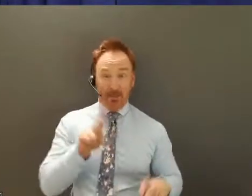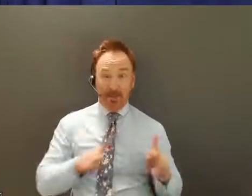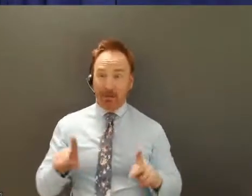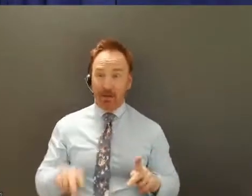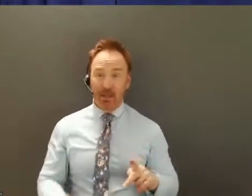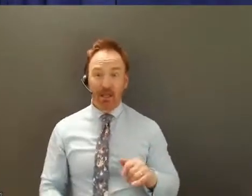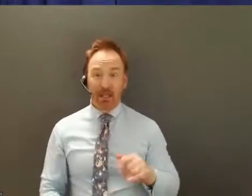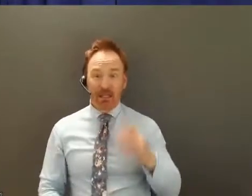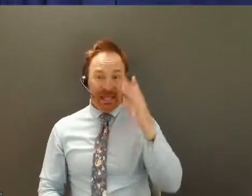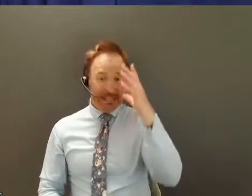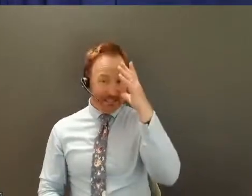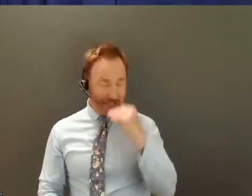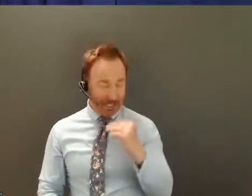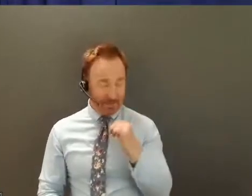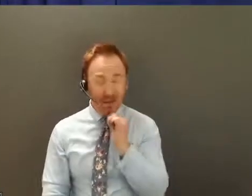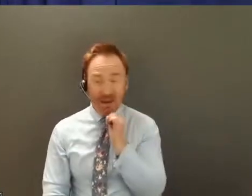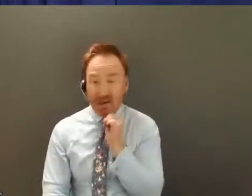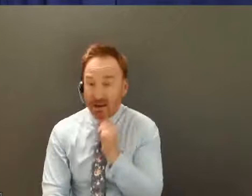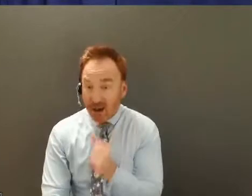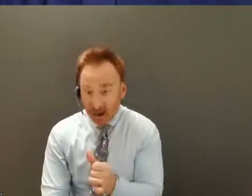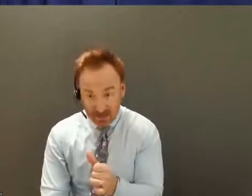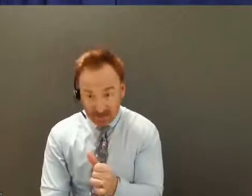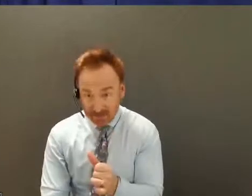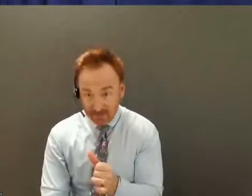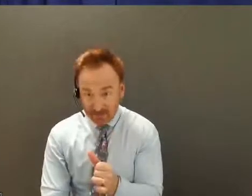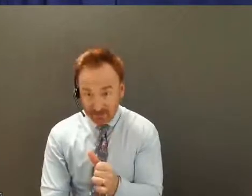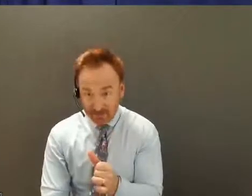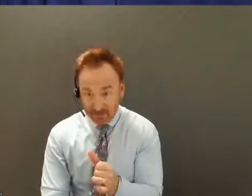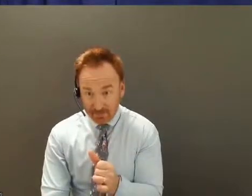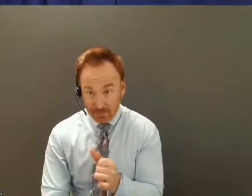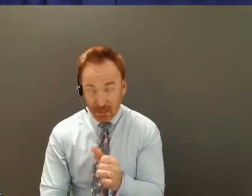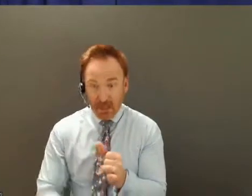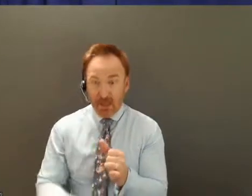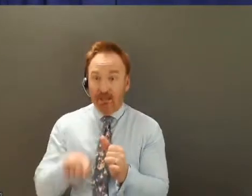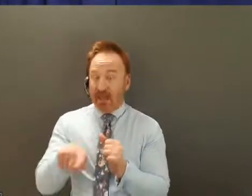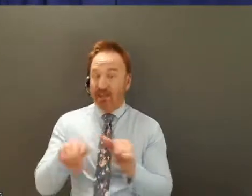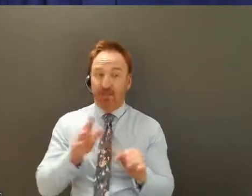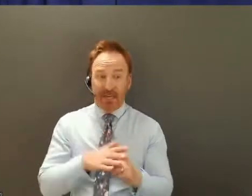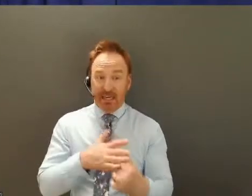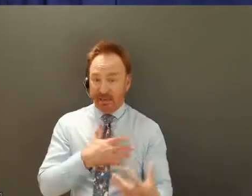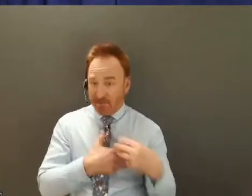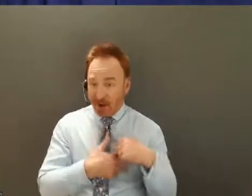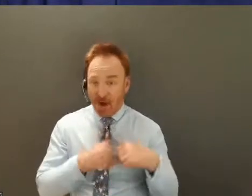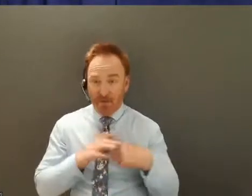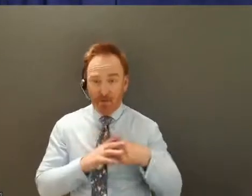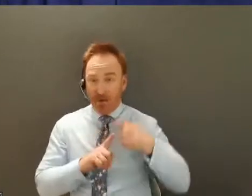that there will be no new restrictions brought in or